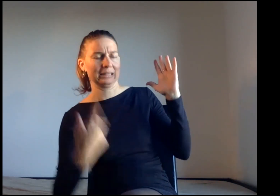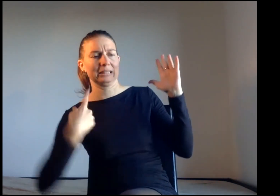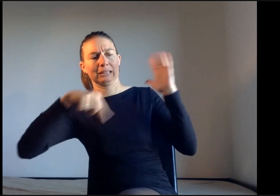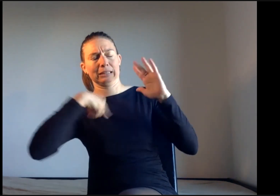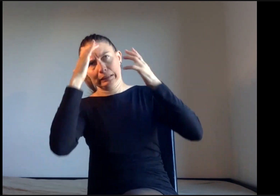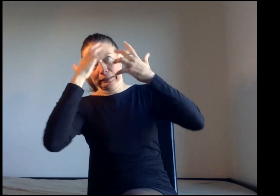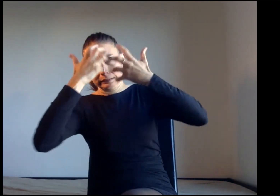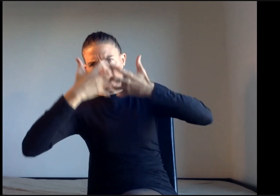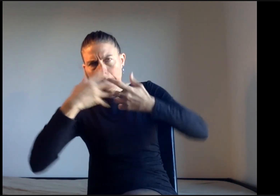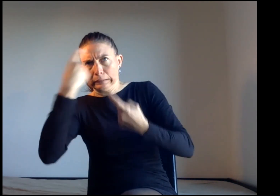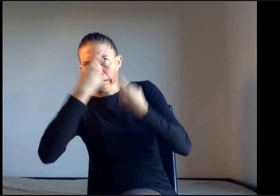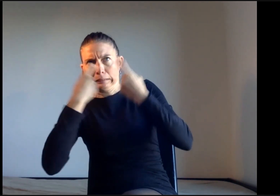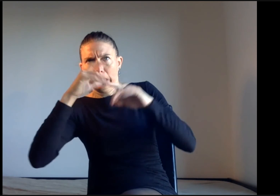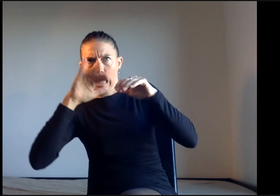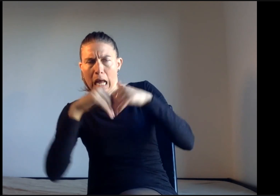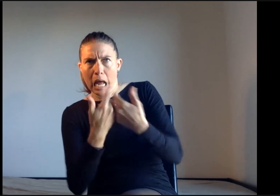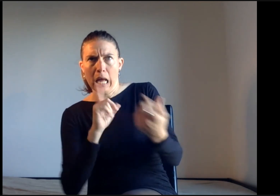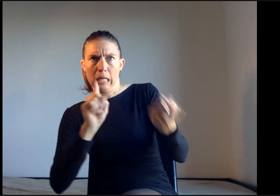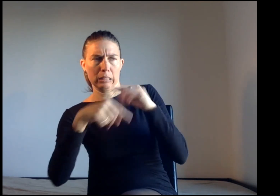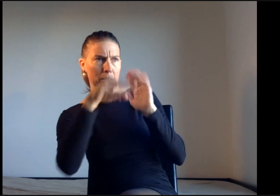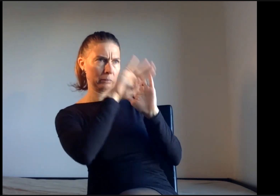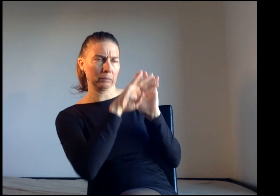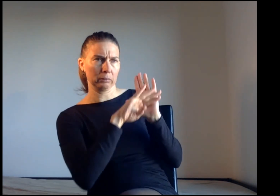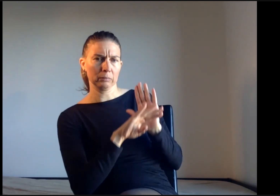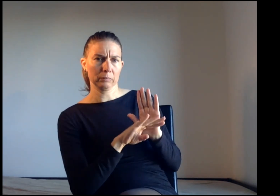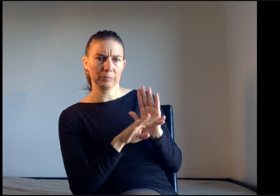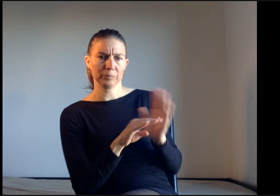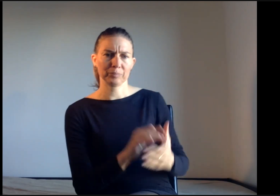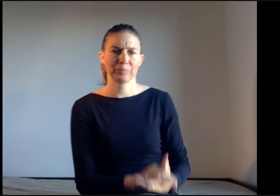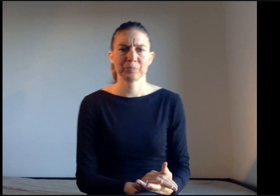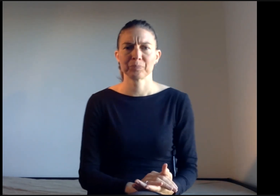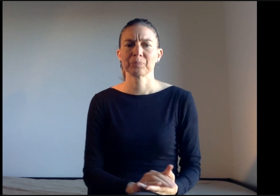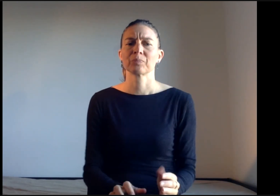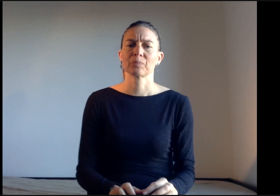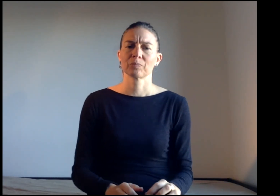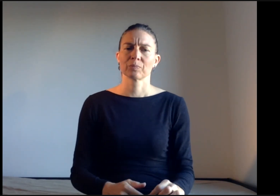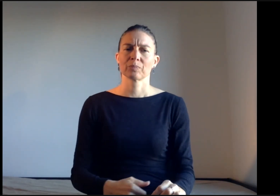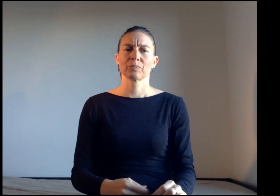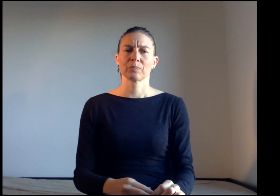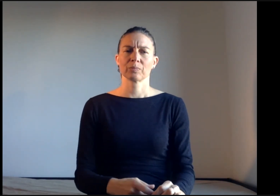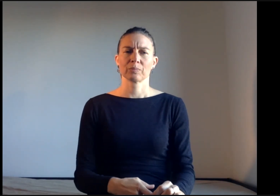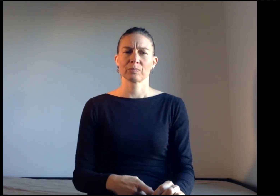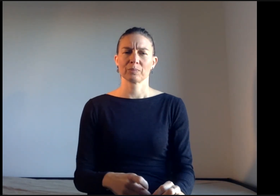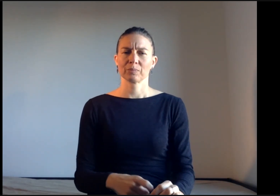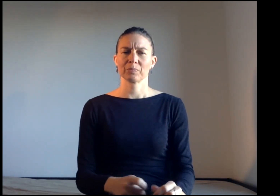I'll now give the floor to Sari Hirvonen. I hope I said that correctly.